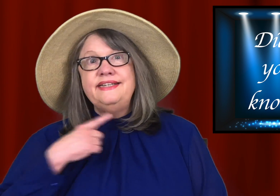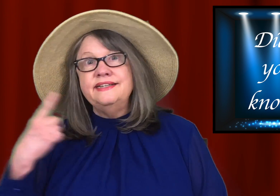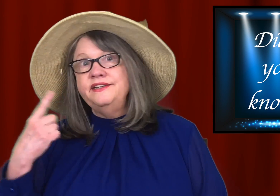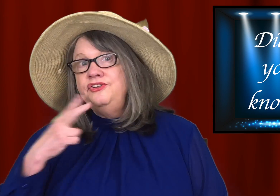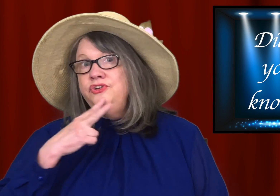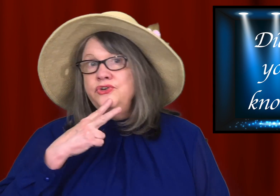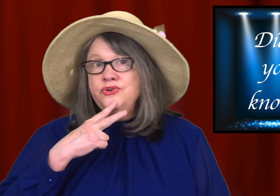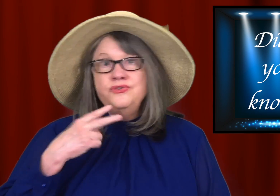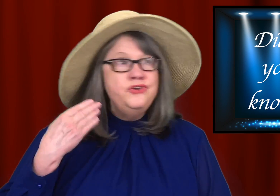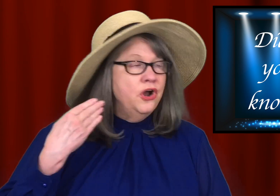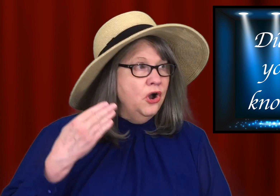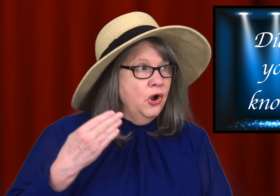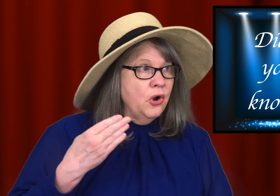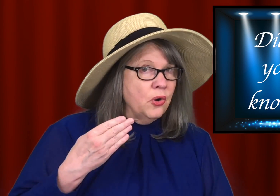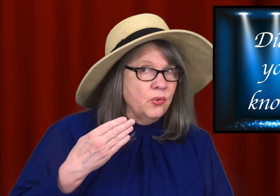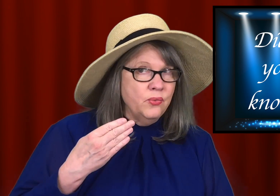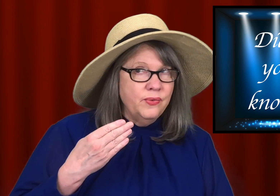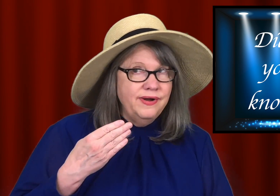Did You Know ???